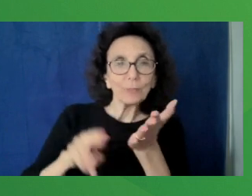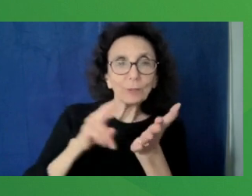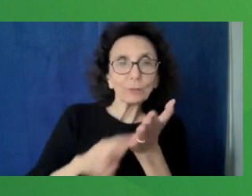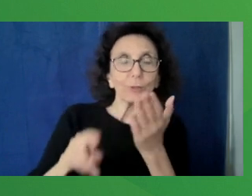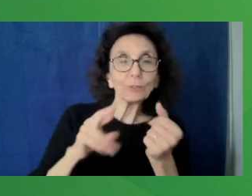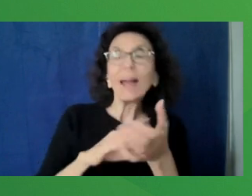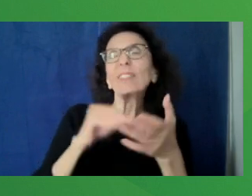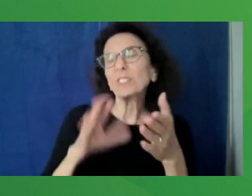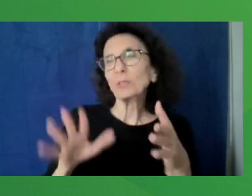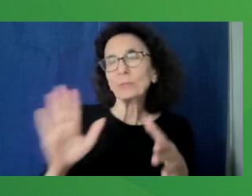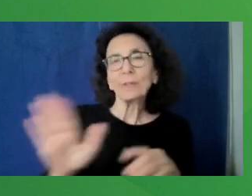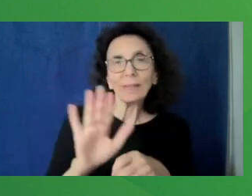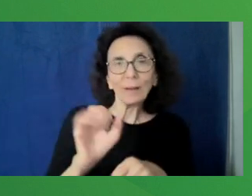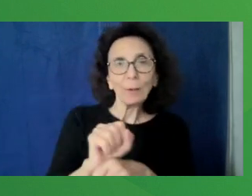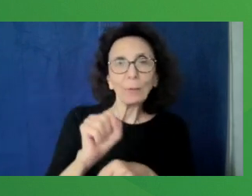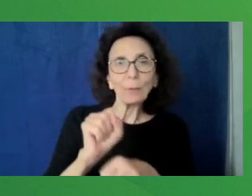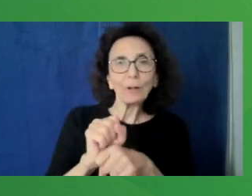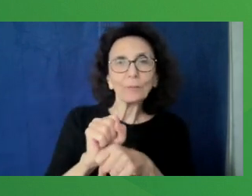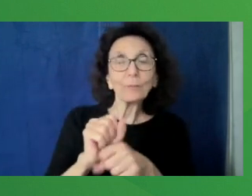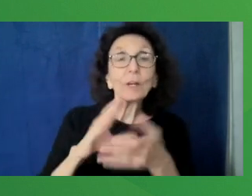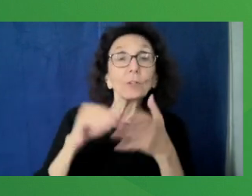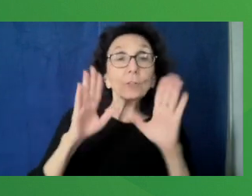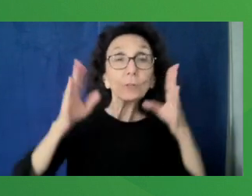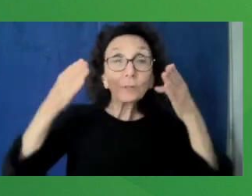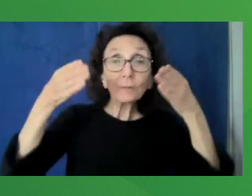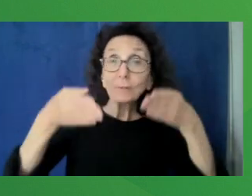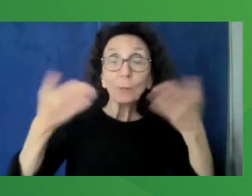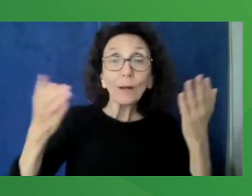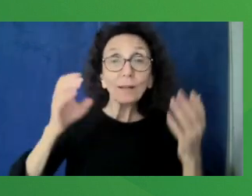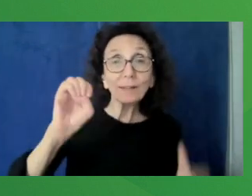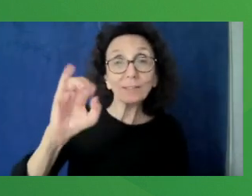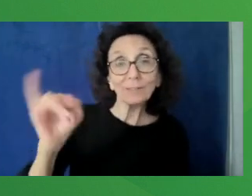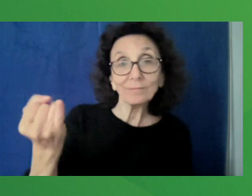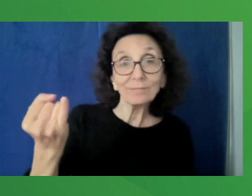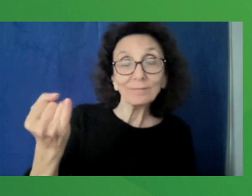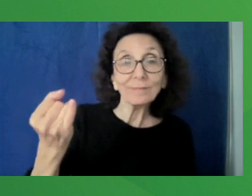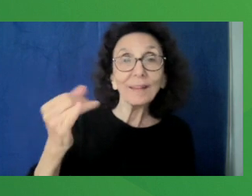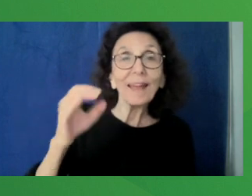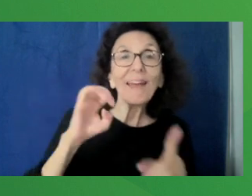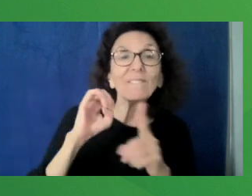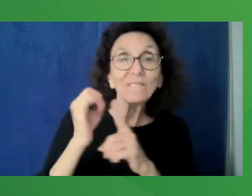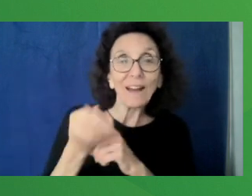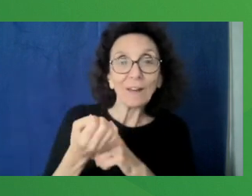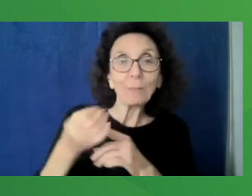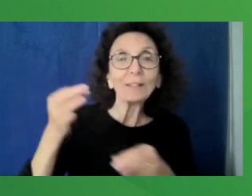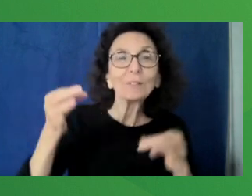have been focusing on environmental justice. And one of the first things they have to do is ask